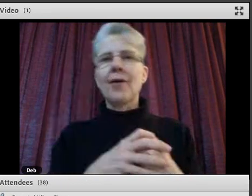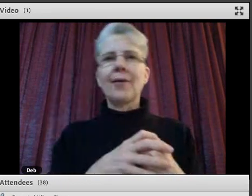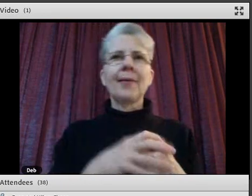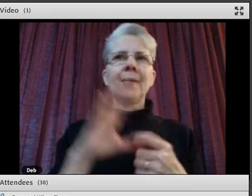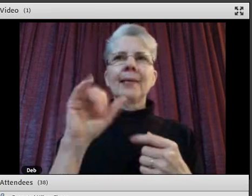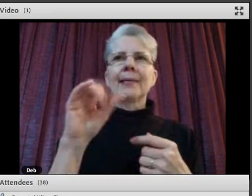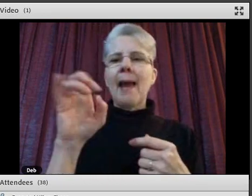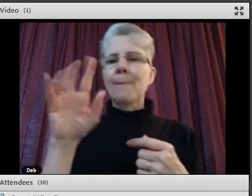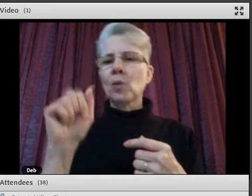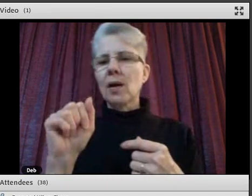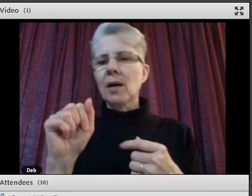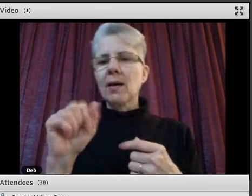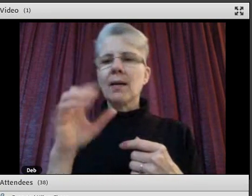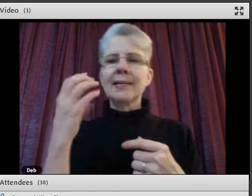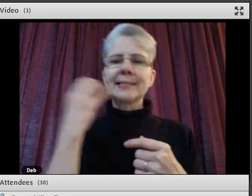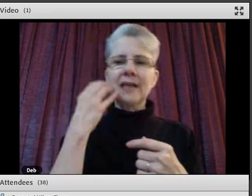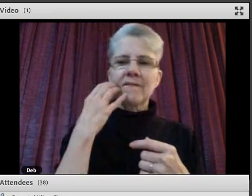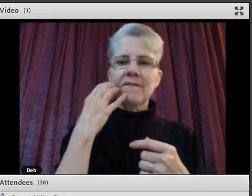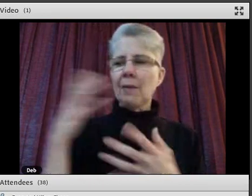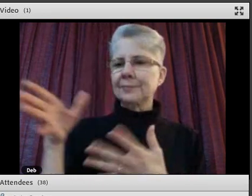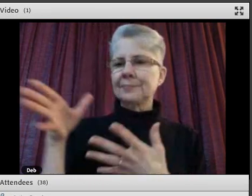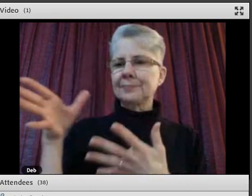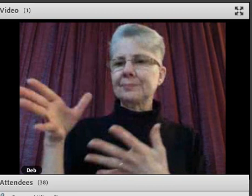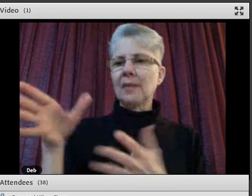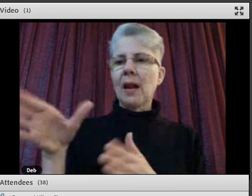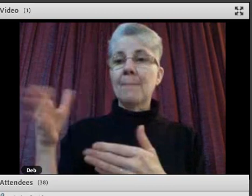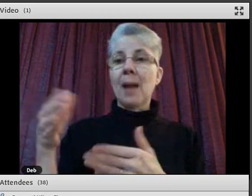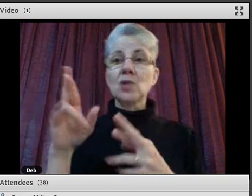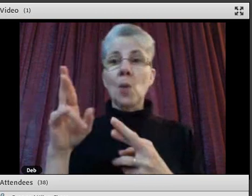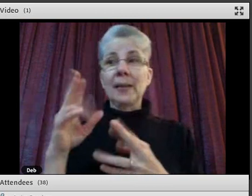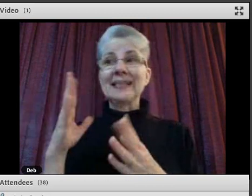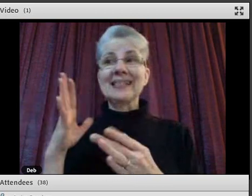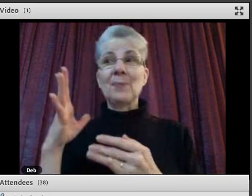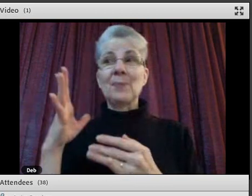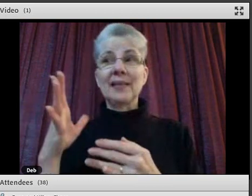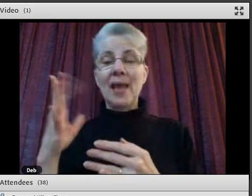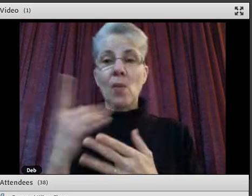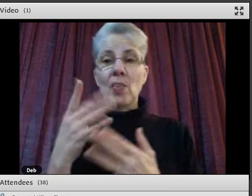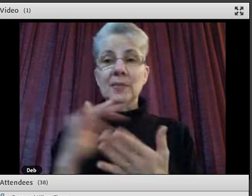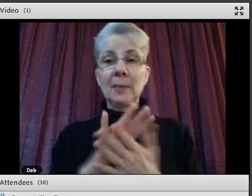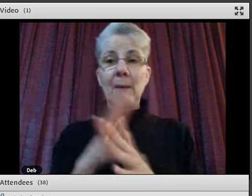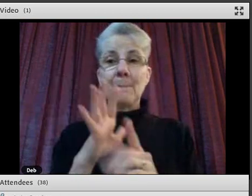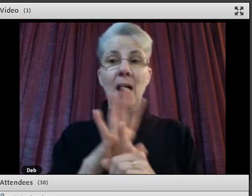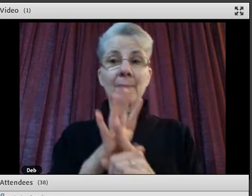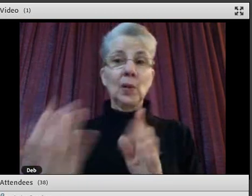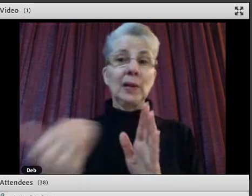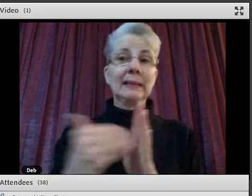just kind of sitting in a box somewhere, hoping that one day those things will again become popular.